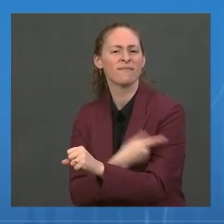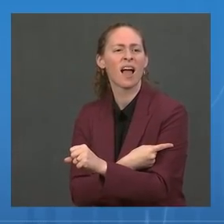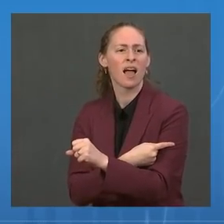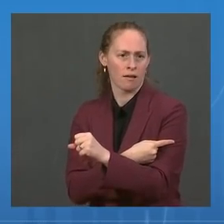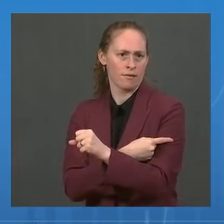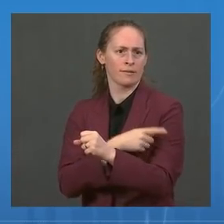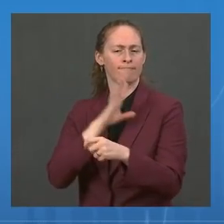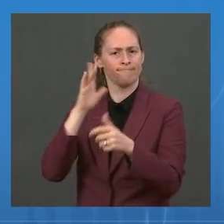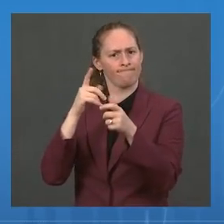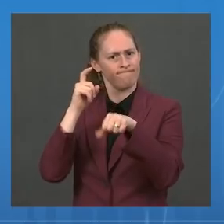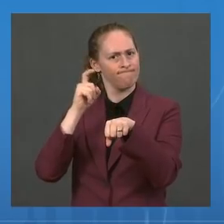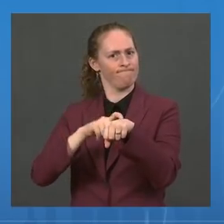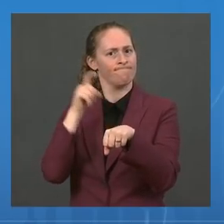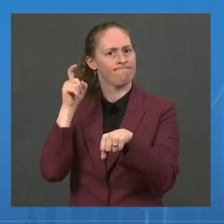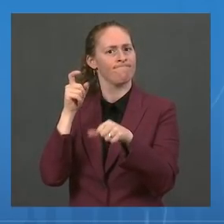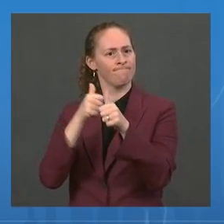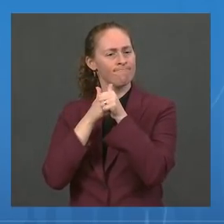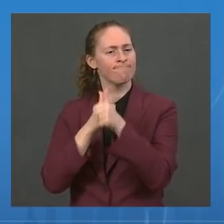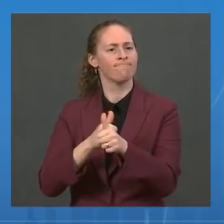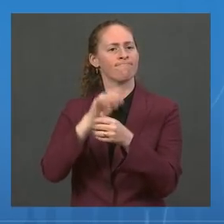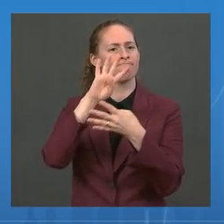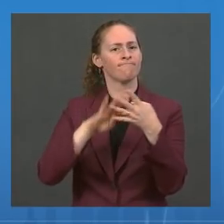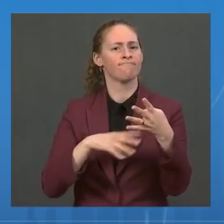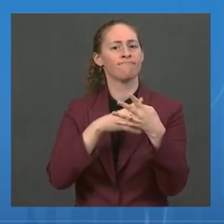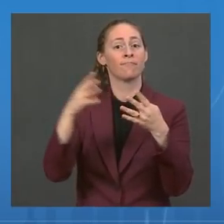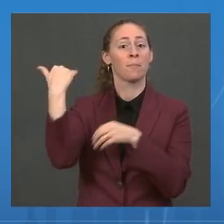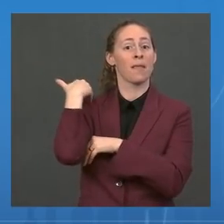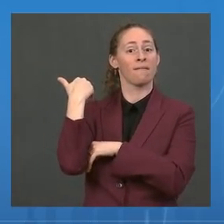That's up from 59 percent just two months ago.